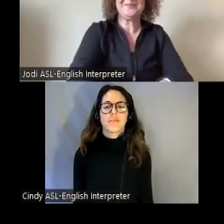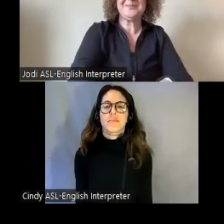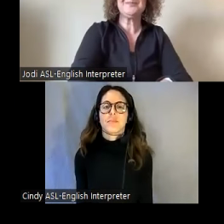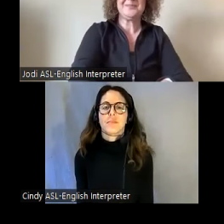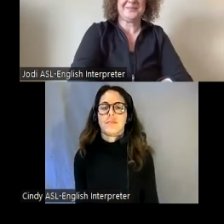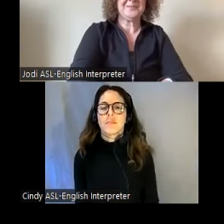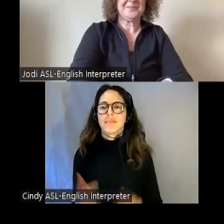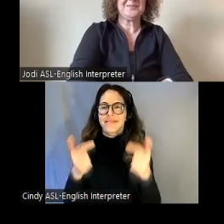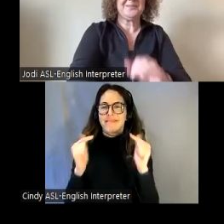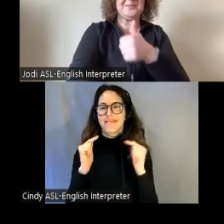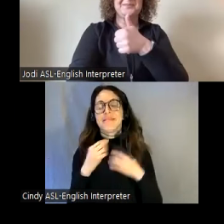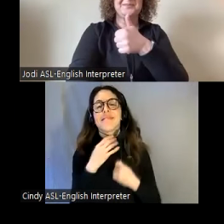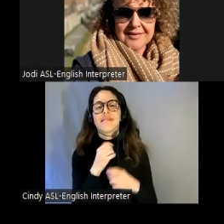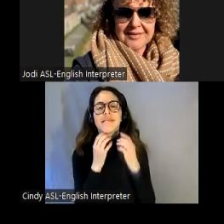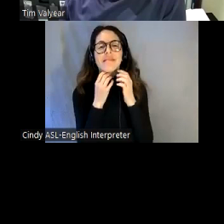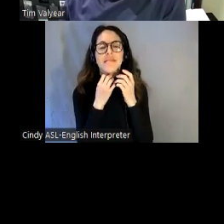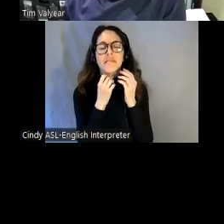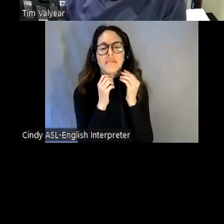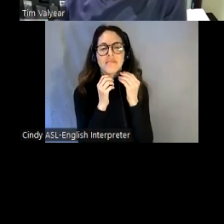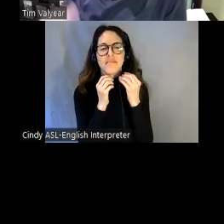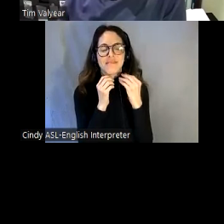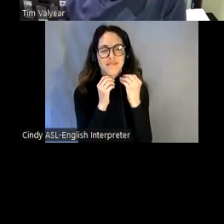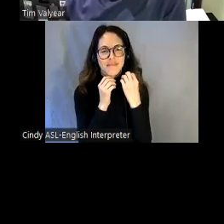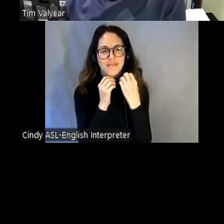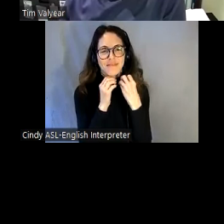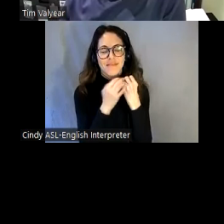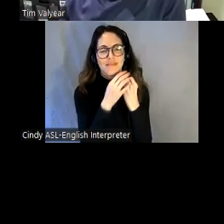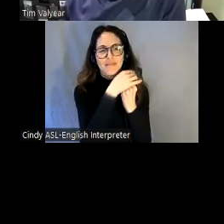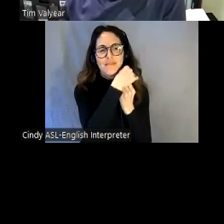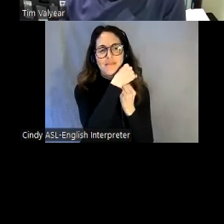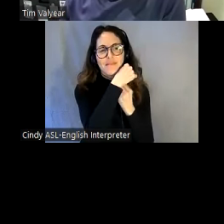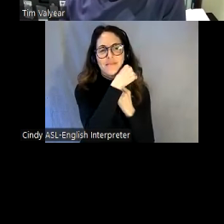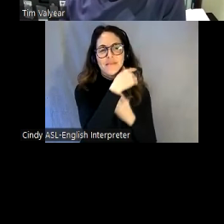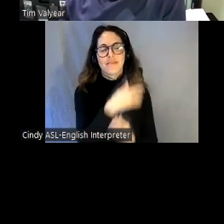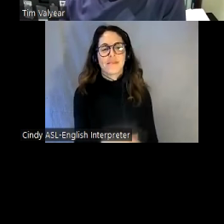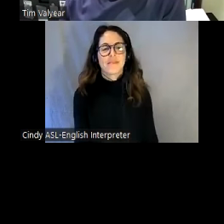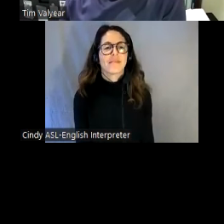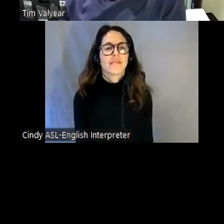about. I will get to that in a subsequent slide to talk